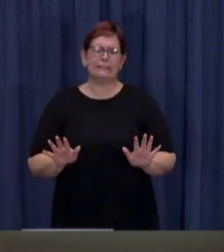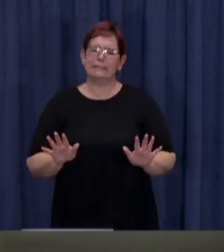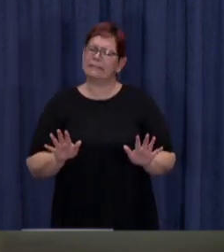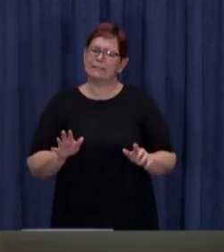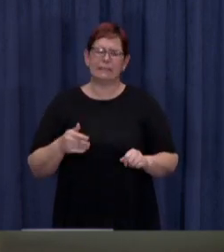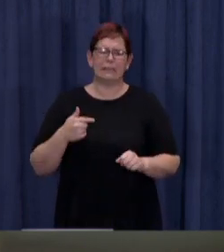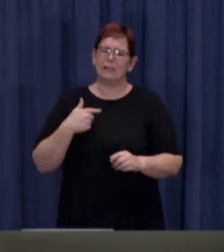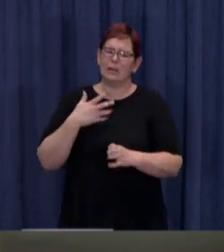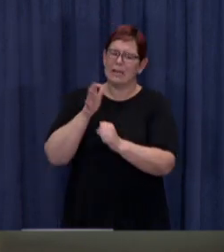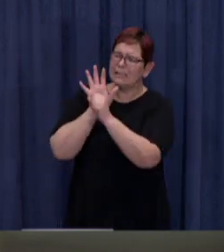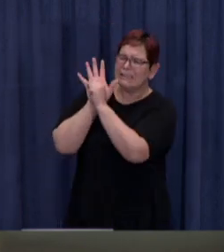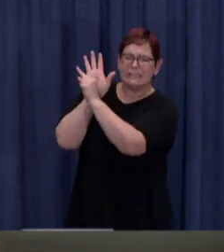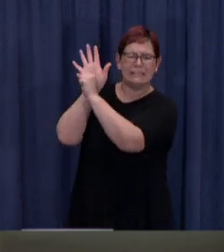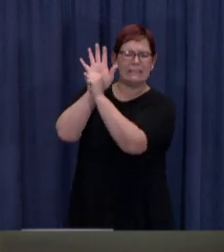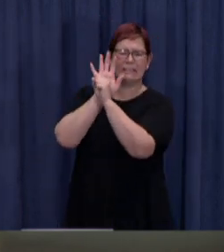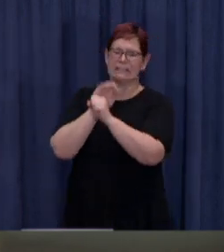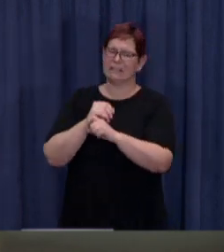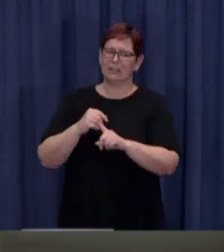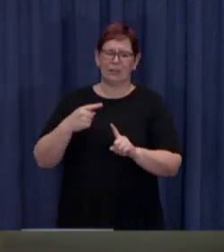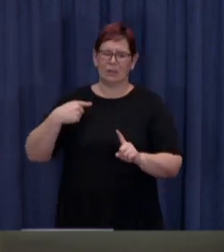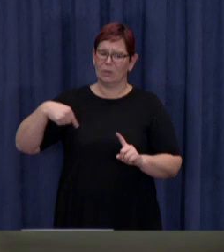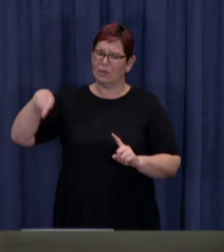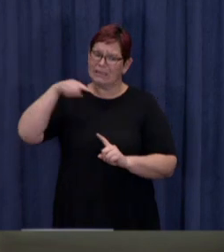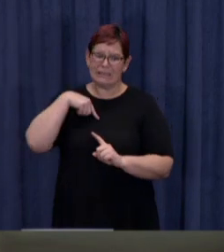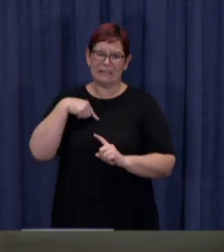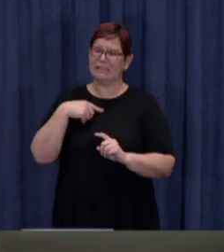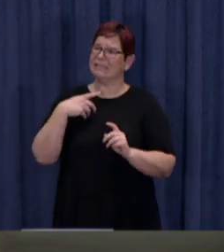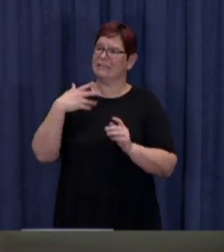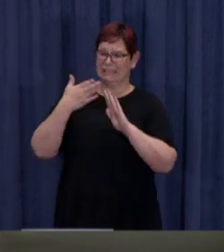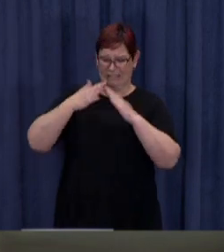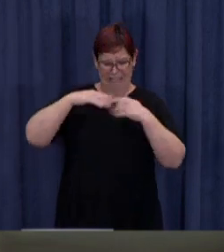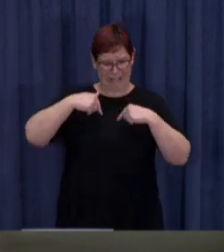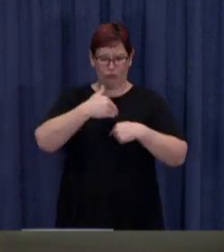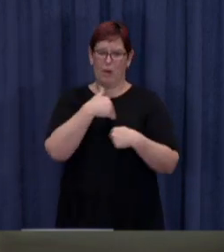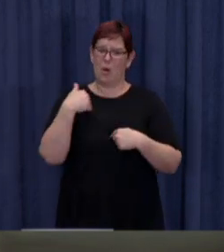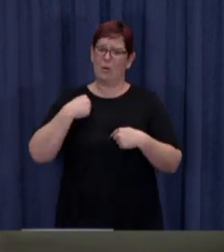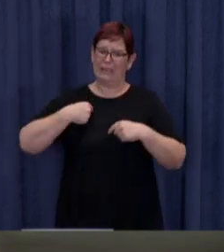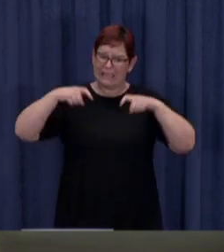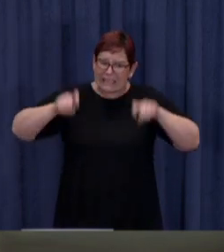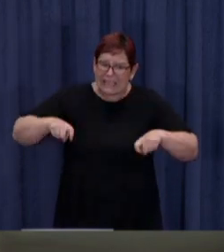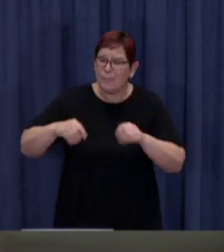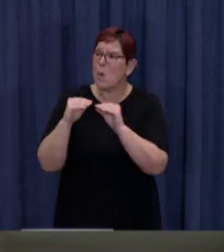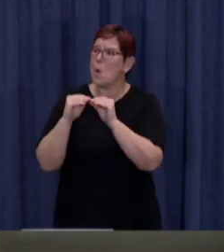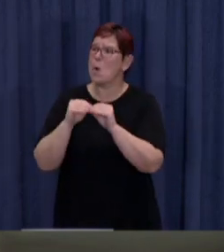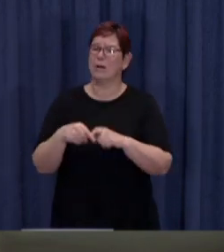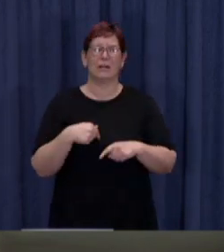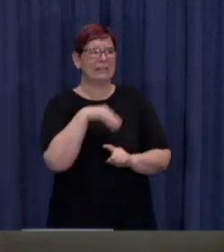it was also frankly some of the television pictures and accounts that I had of people acting as if it was business as usual over the weekend if I